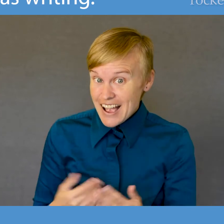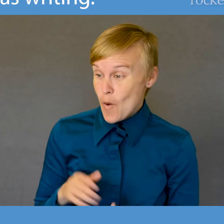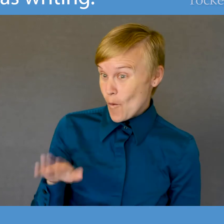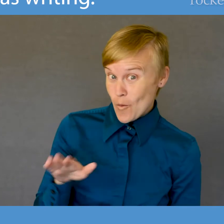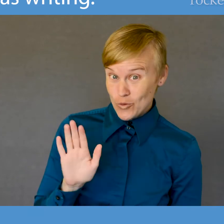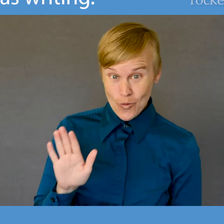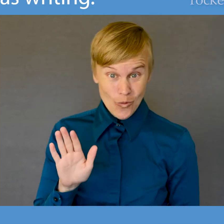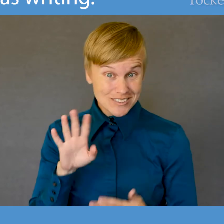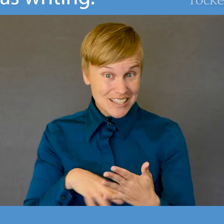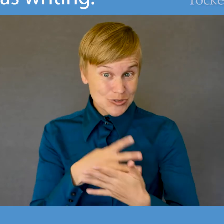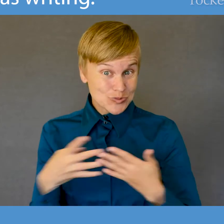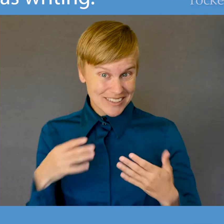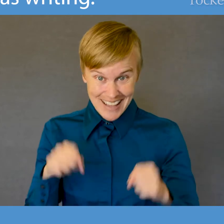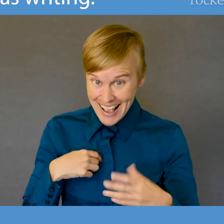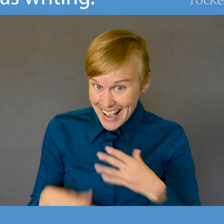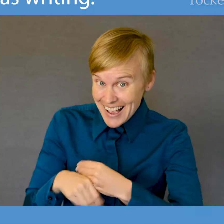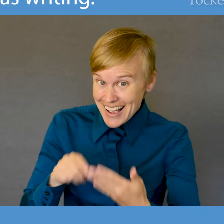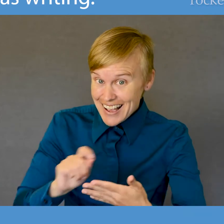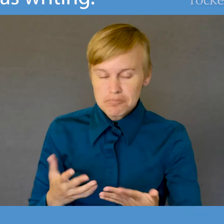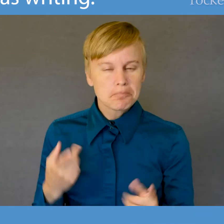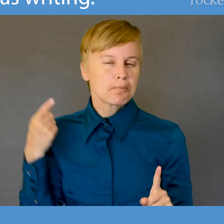Or can you add items to the schedule that they're creating?